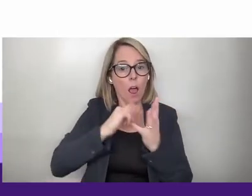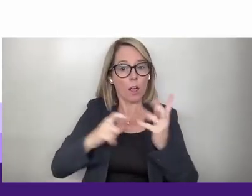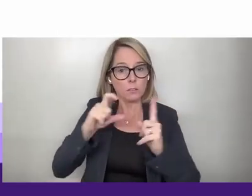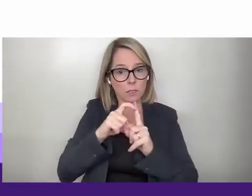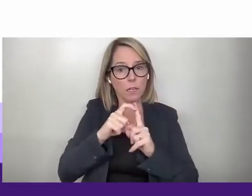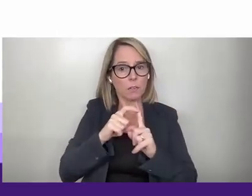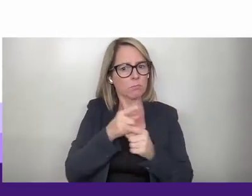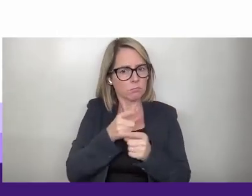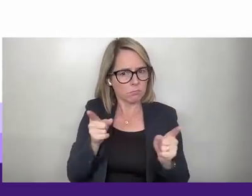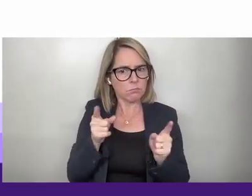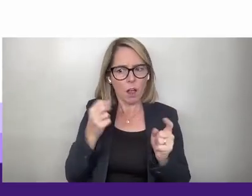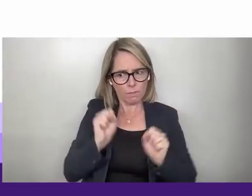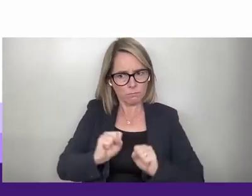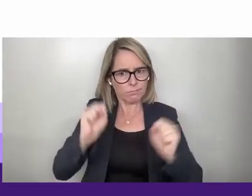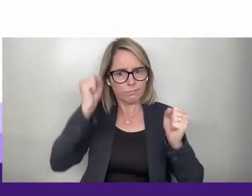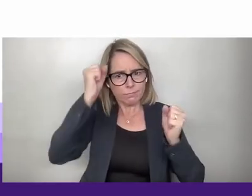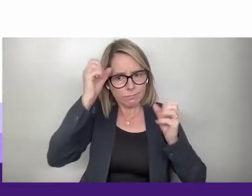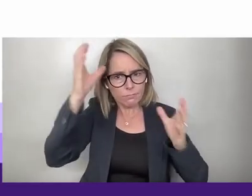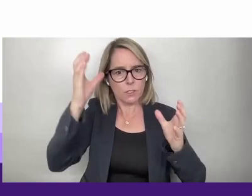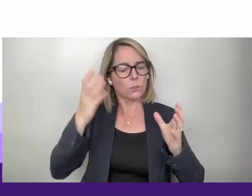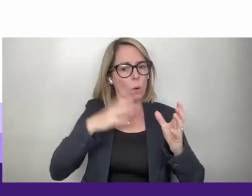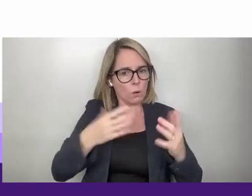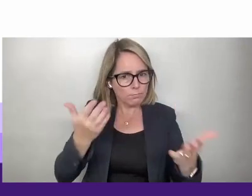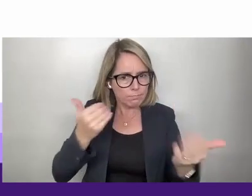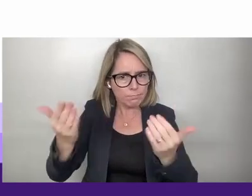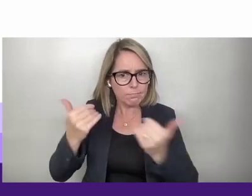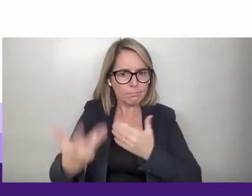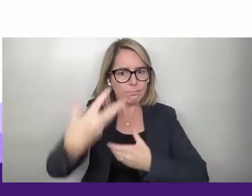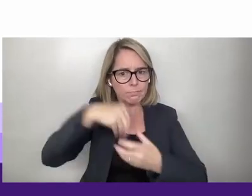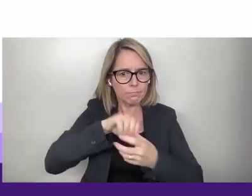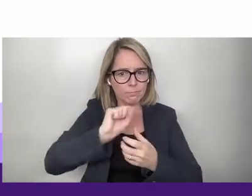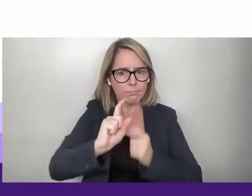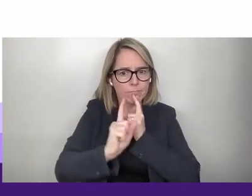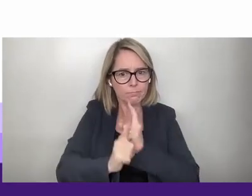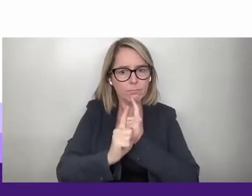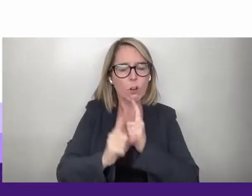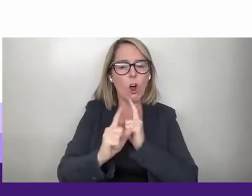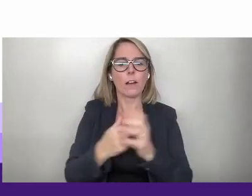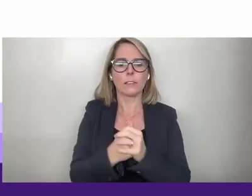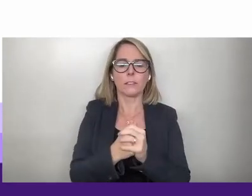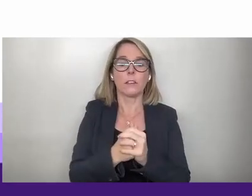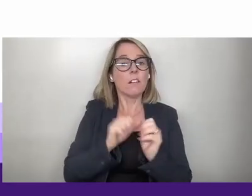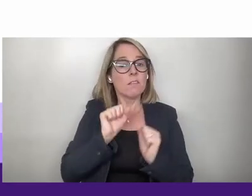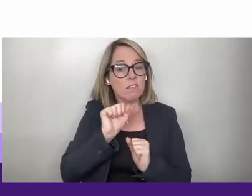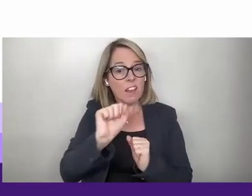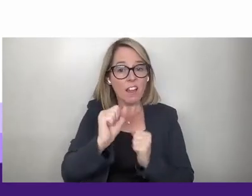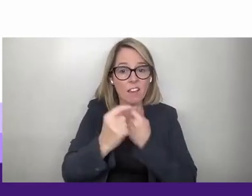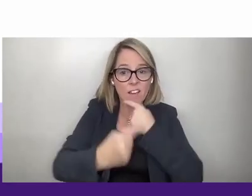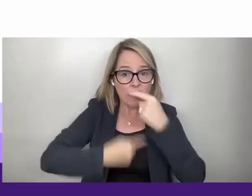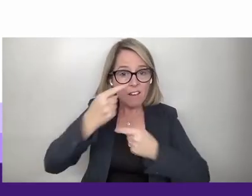to their meaningful inclusion in all aspects of our work. Their insights shape our clinical care,